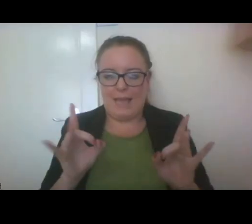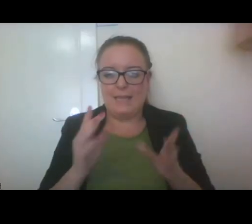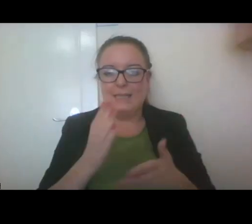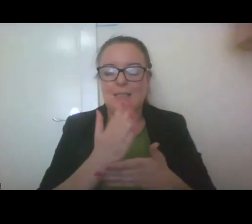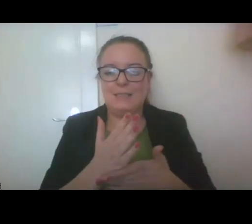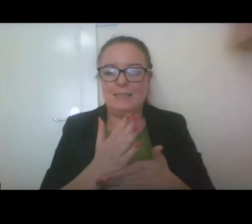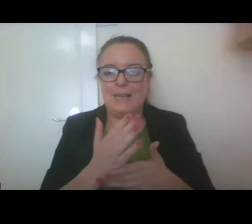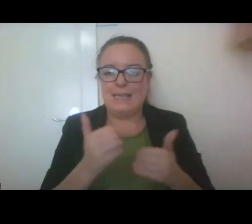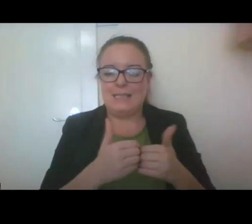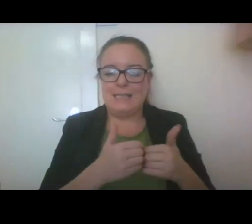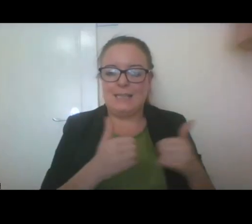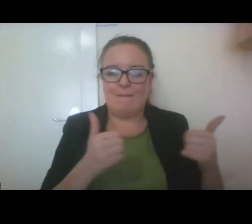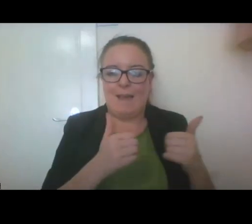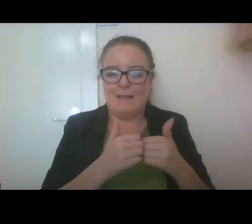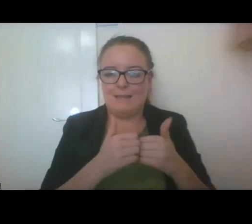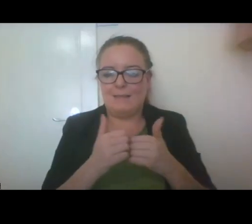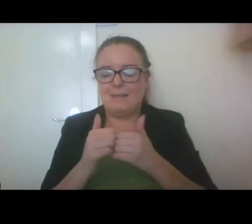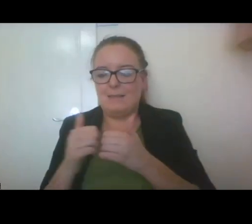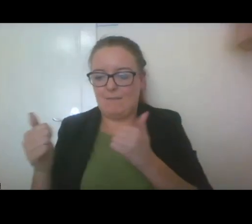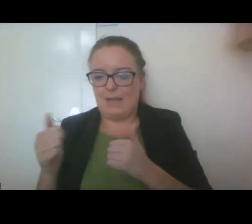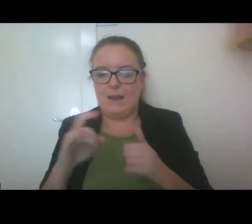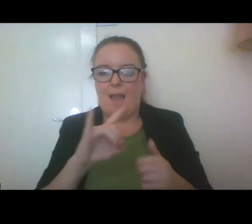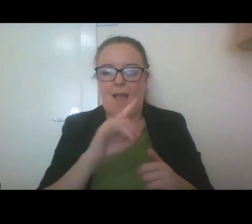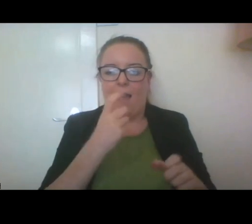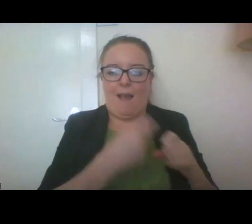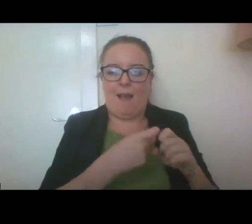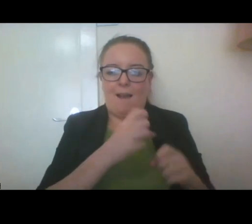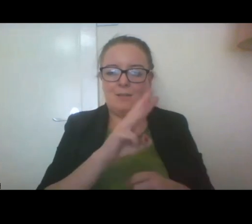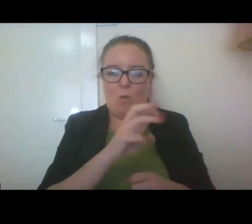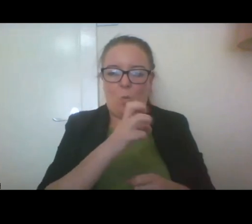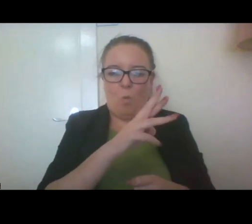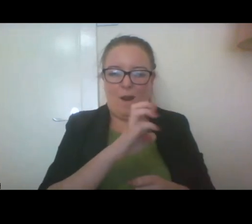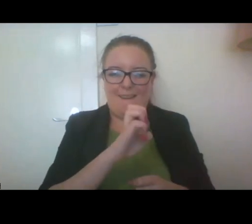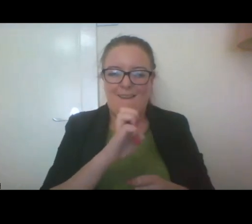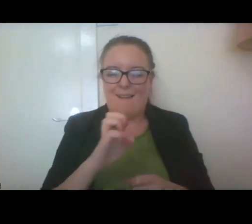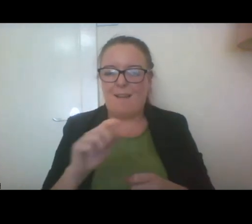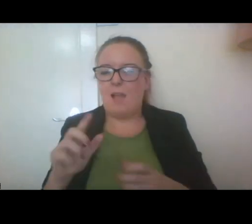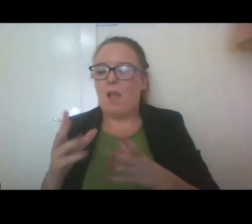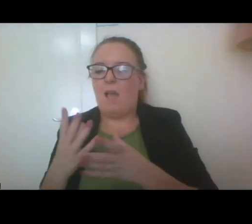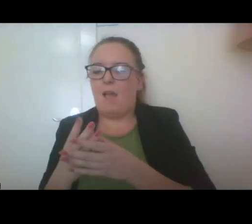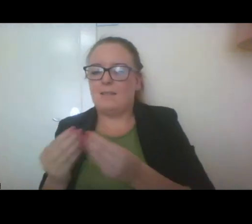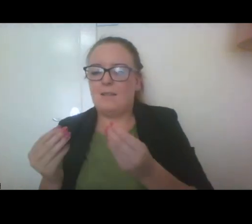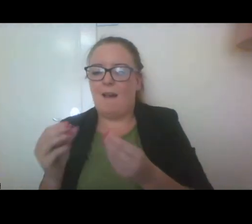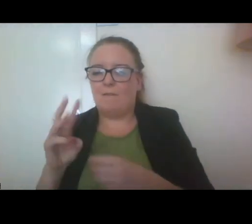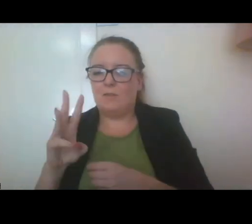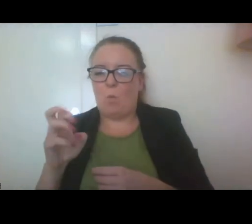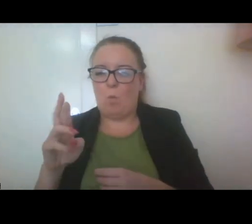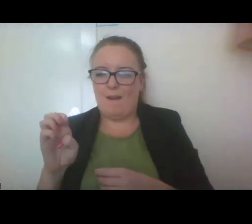I don't know, hardware and software really, and then open and closed captioning.